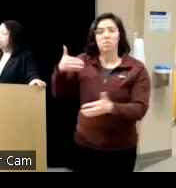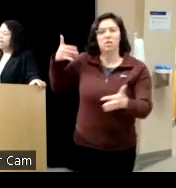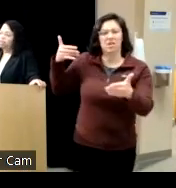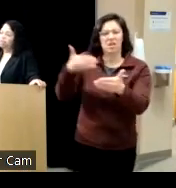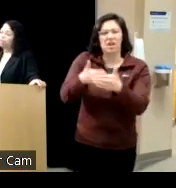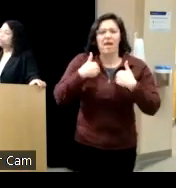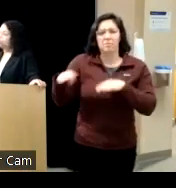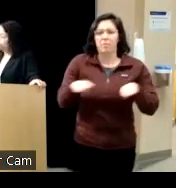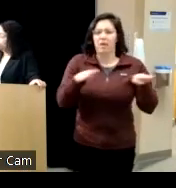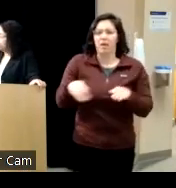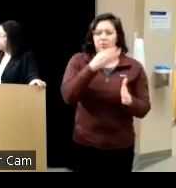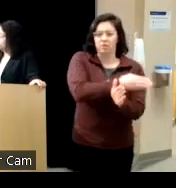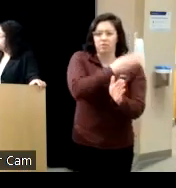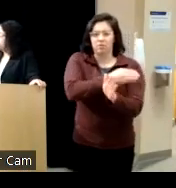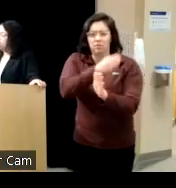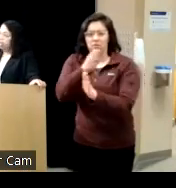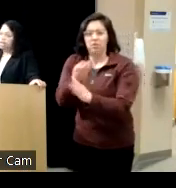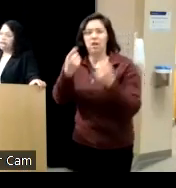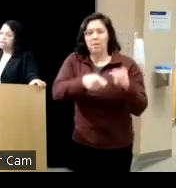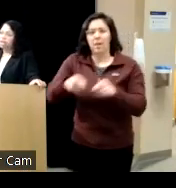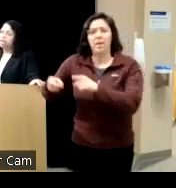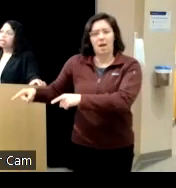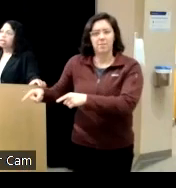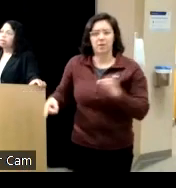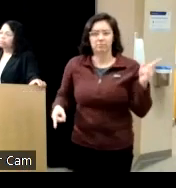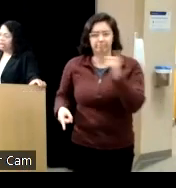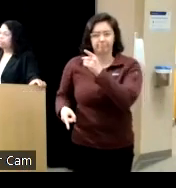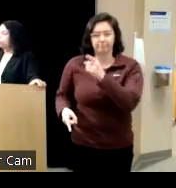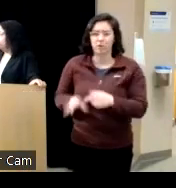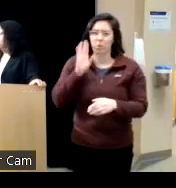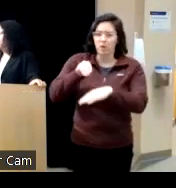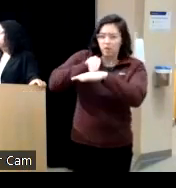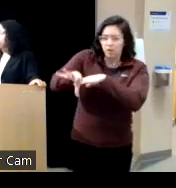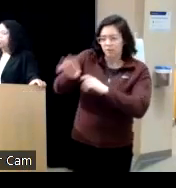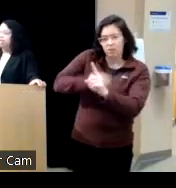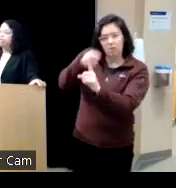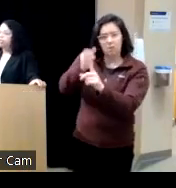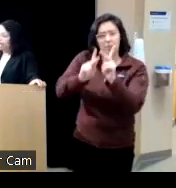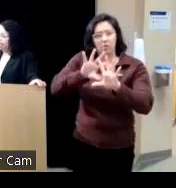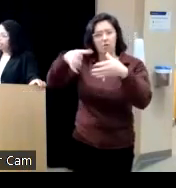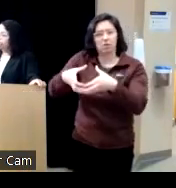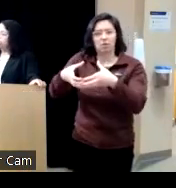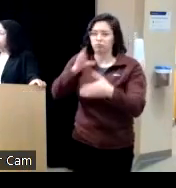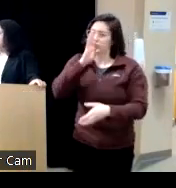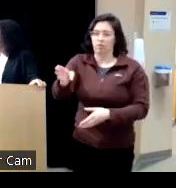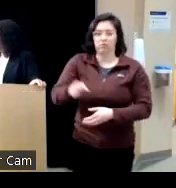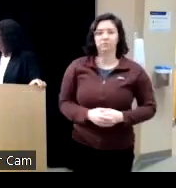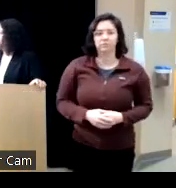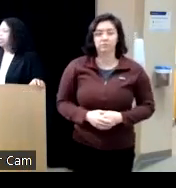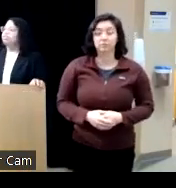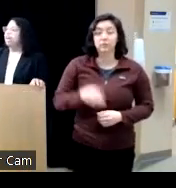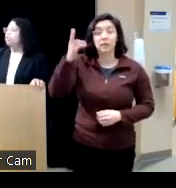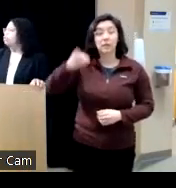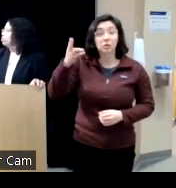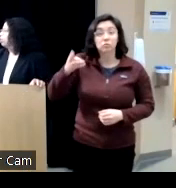behaviors or circumstances that affect or impact the population directly histories of childhood